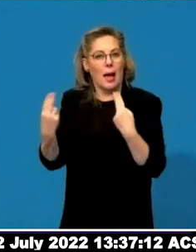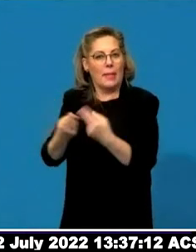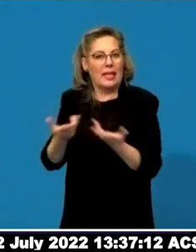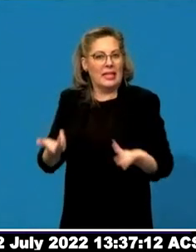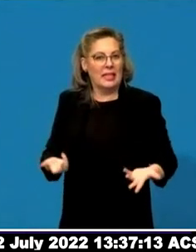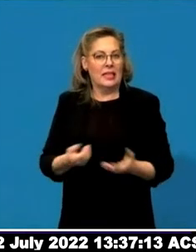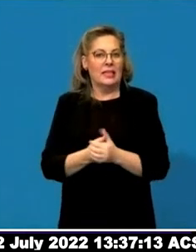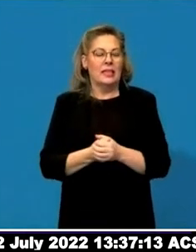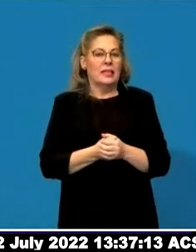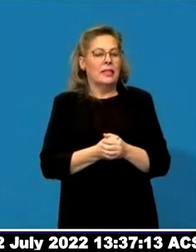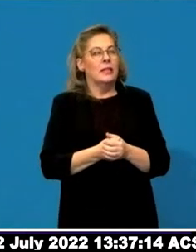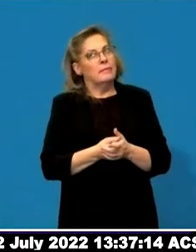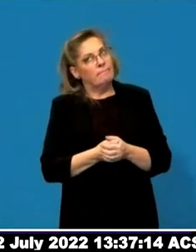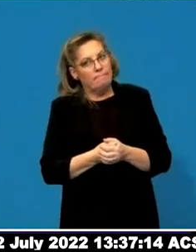also they are missing them,